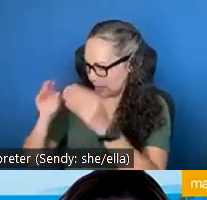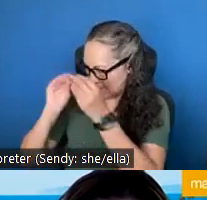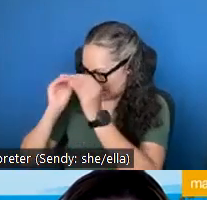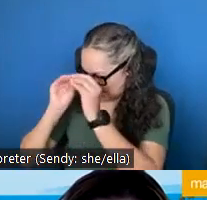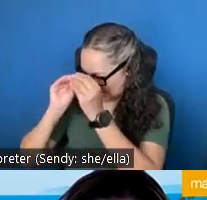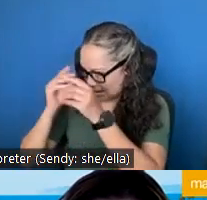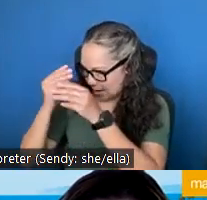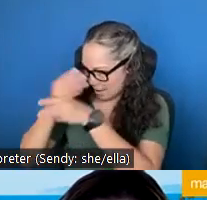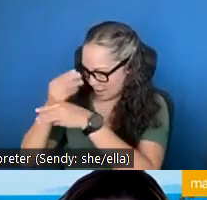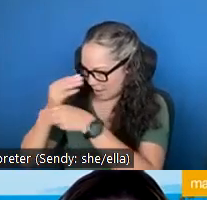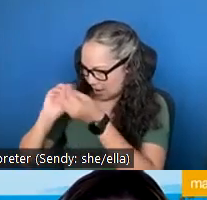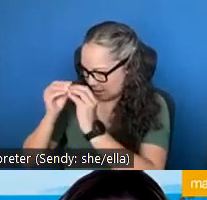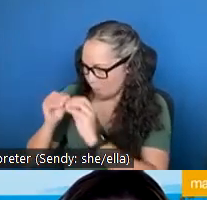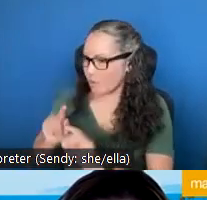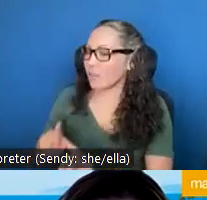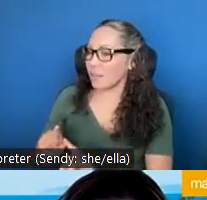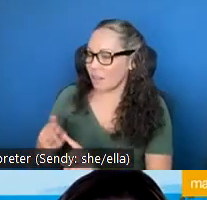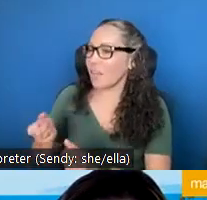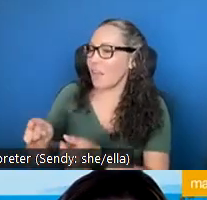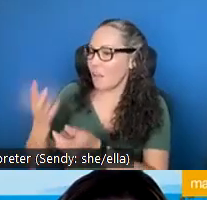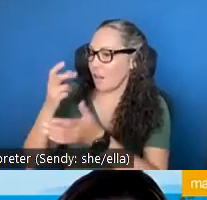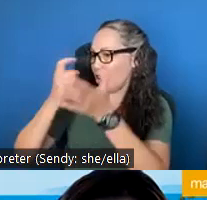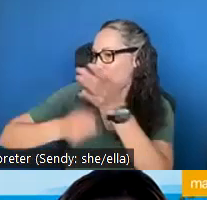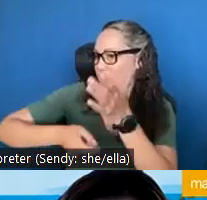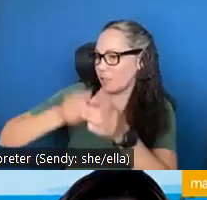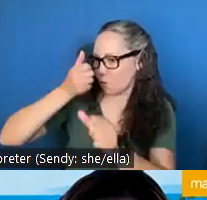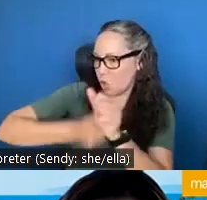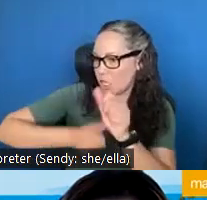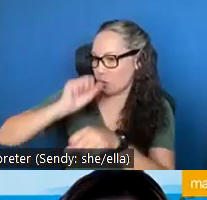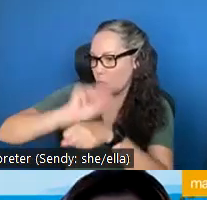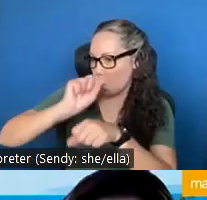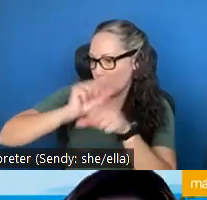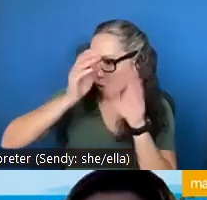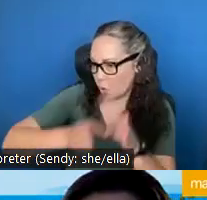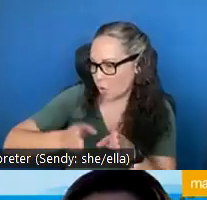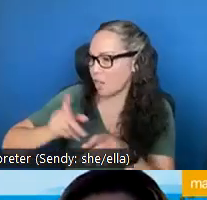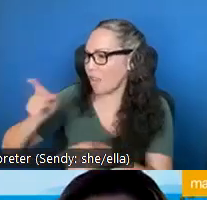going in your cost per worker and the length of time it takes to accomplish certain tasks then